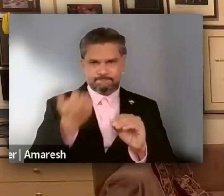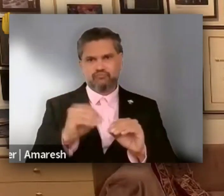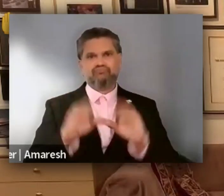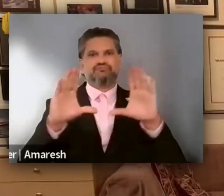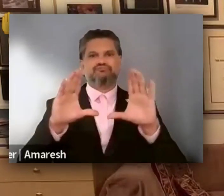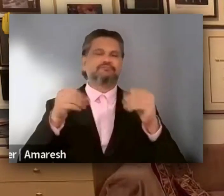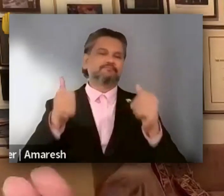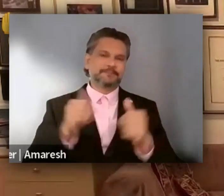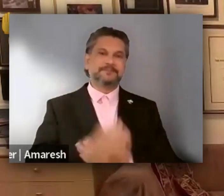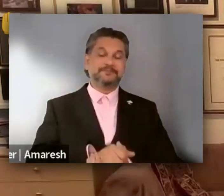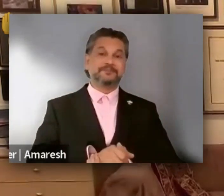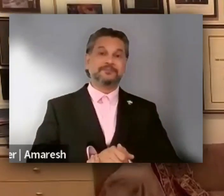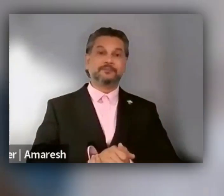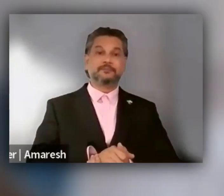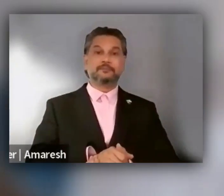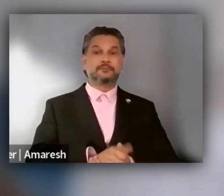Zoom's back. You're back. I'm back.